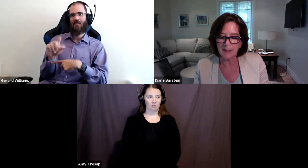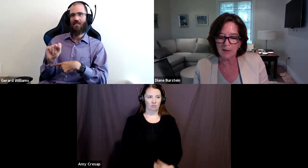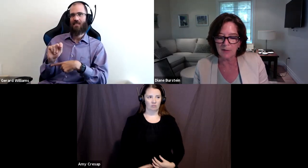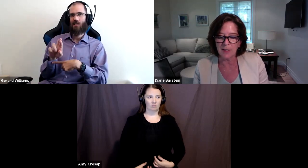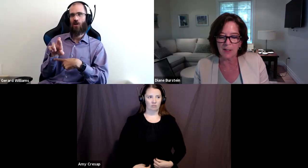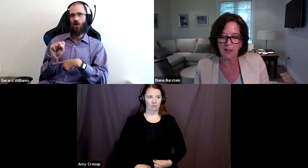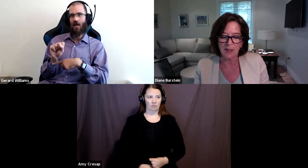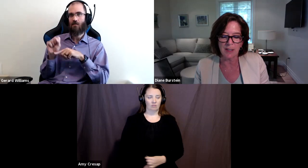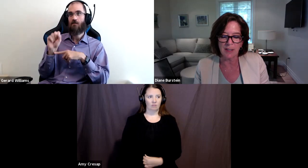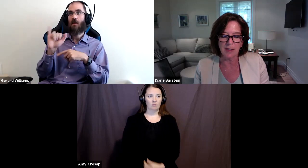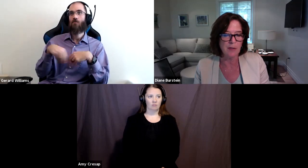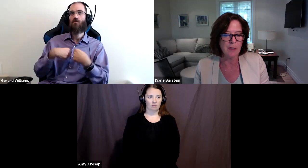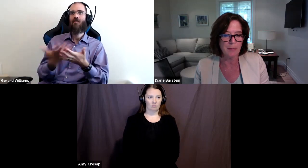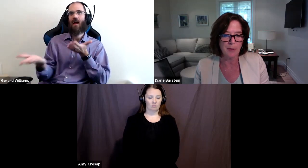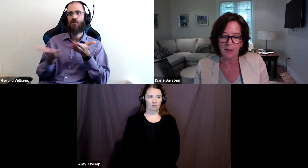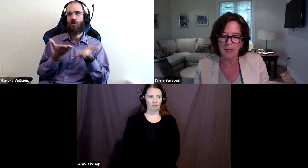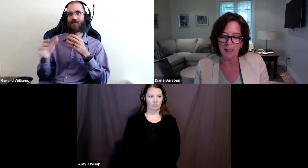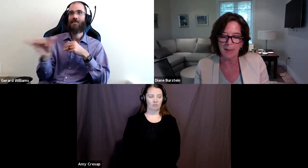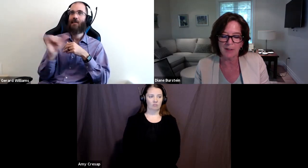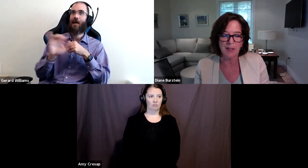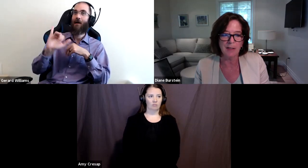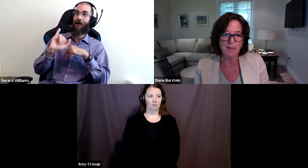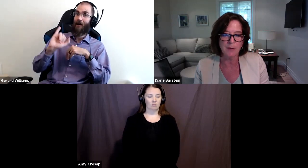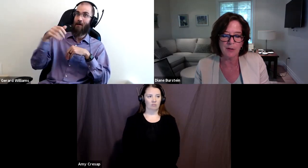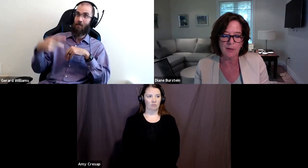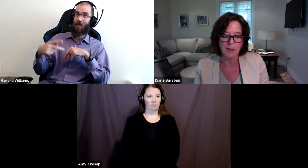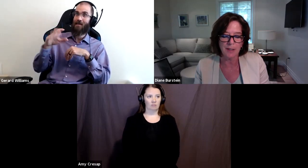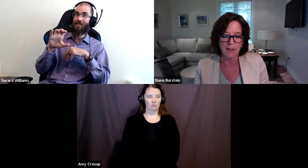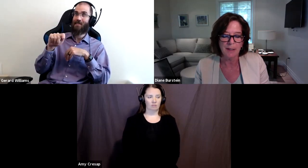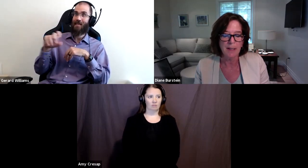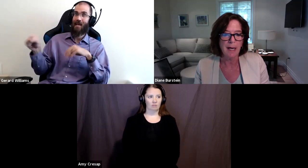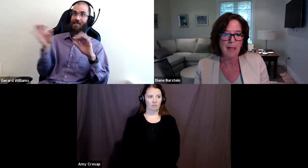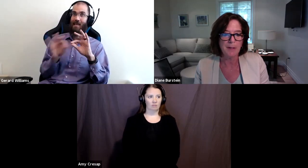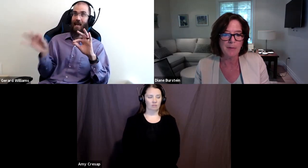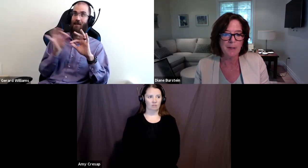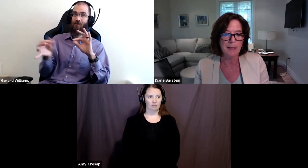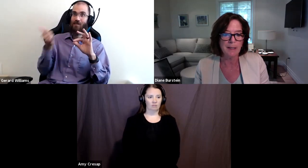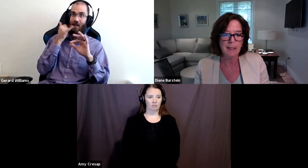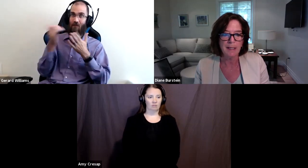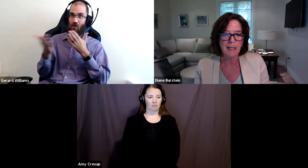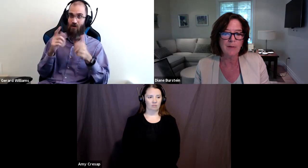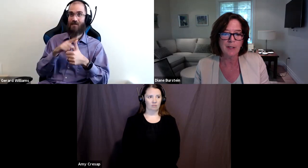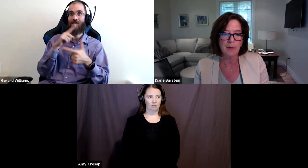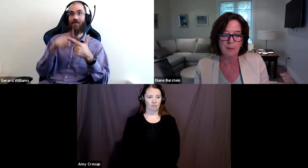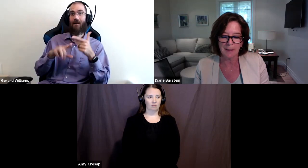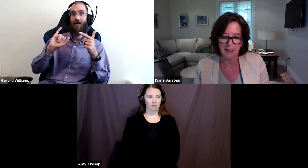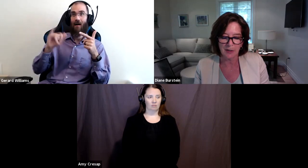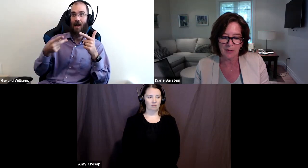services such as Internet protocol captioned telephone service, IP relay and video relay